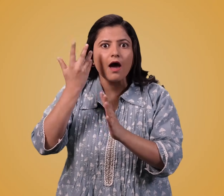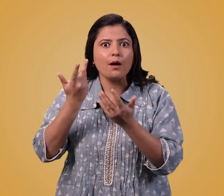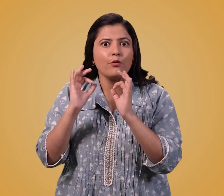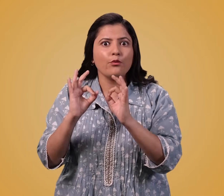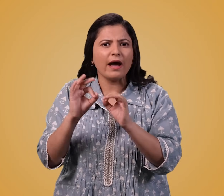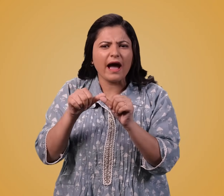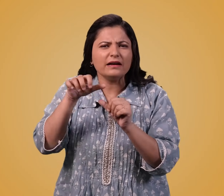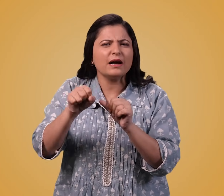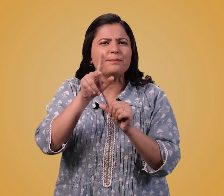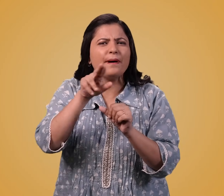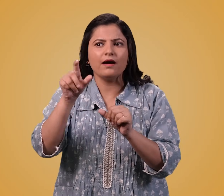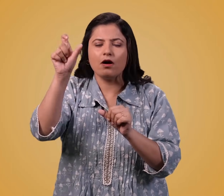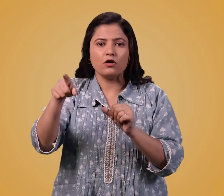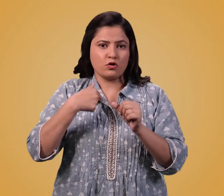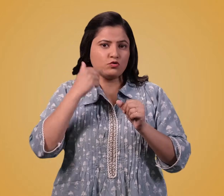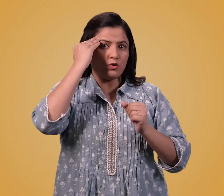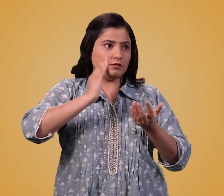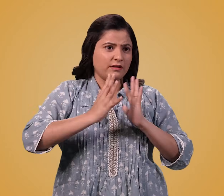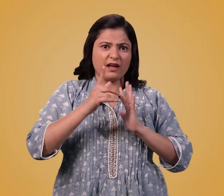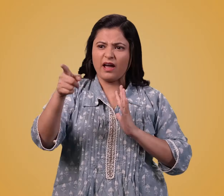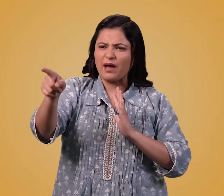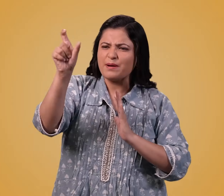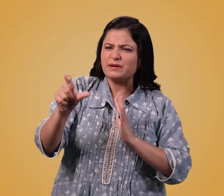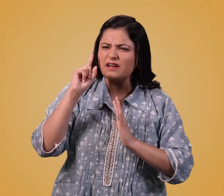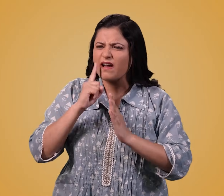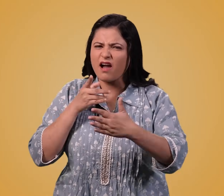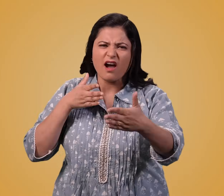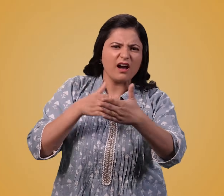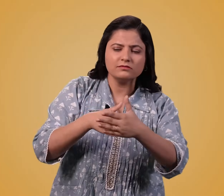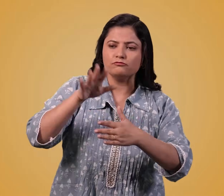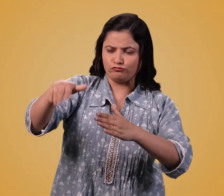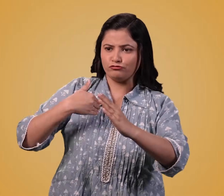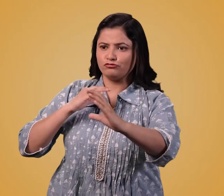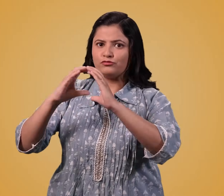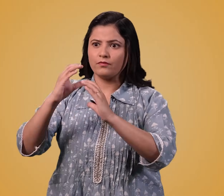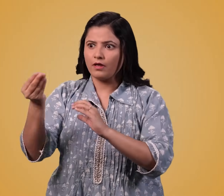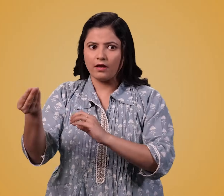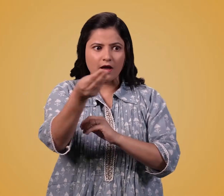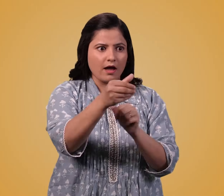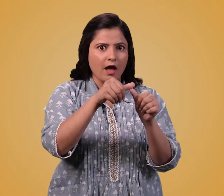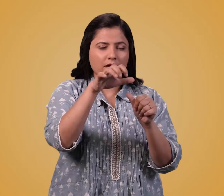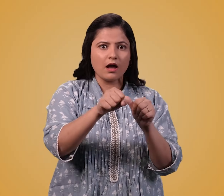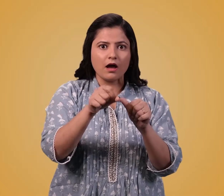Isn't that amazing! By accessibilty it means that when a Deaf person faces a barrier, you help them communicate and promote accessibility.